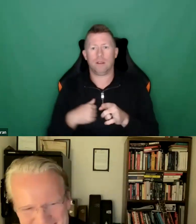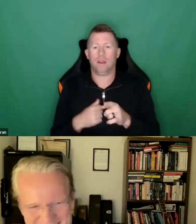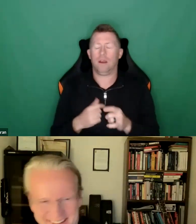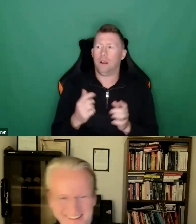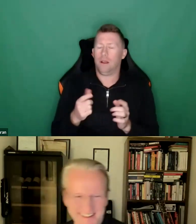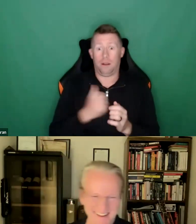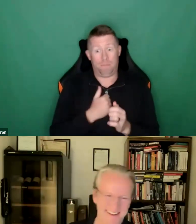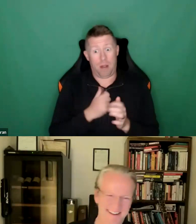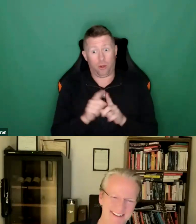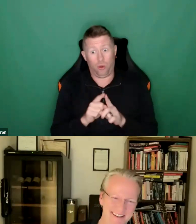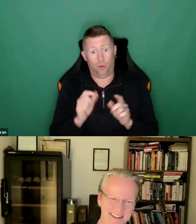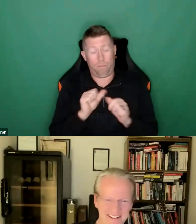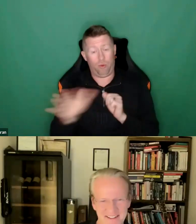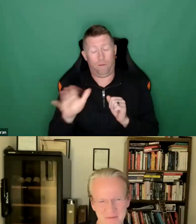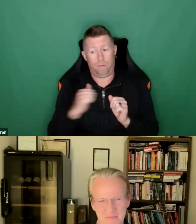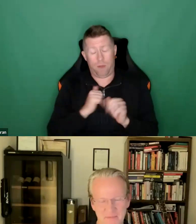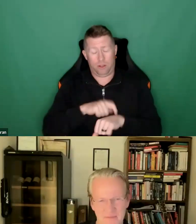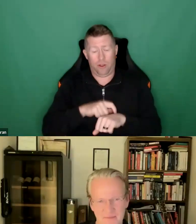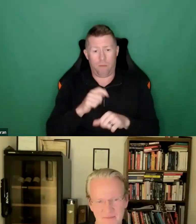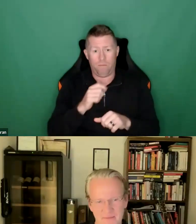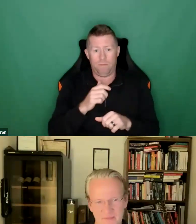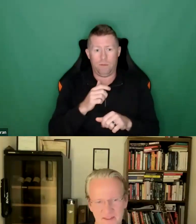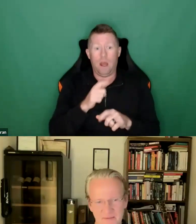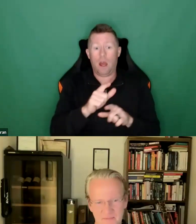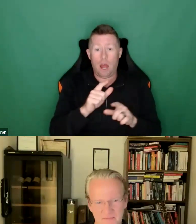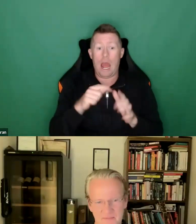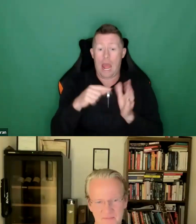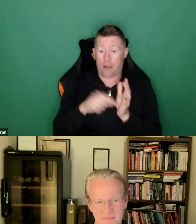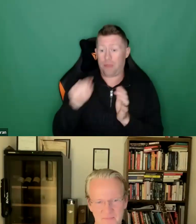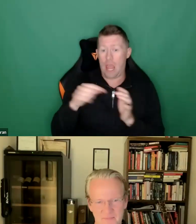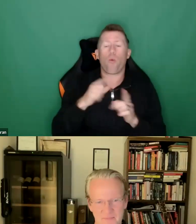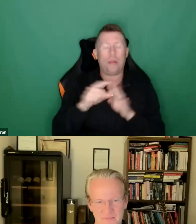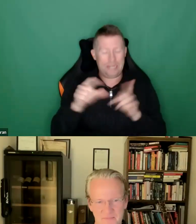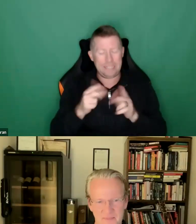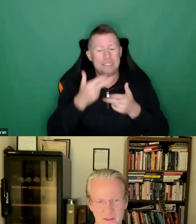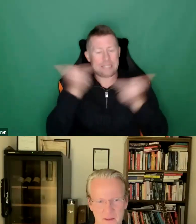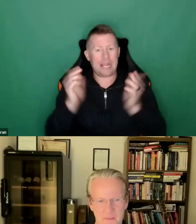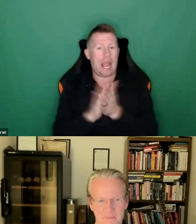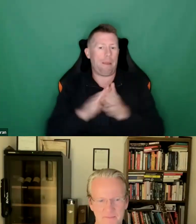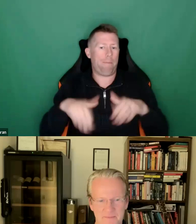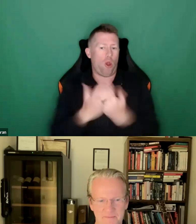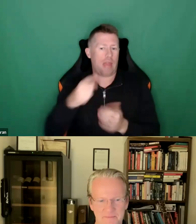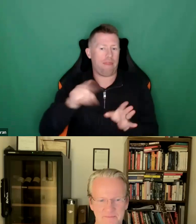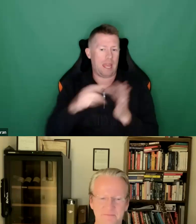thing hosting a panel at the opera house, probably the highlight of my career, Thank you. Mine too.